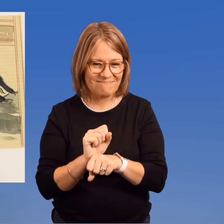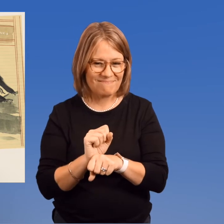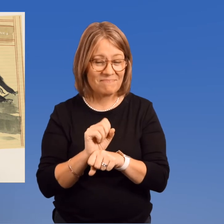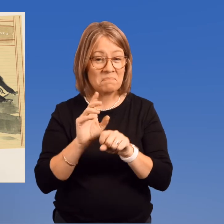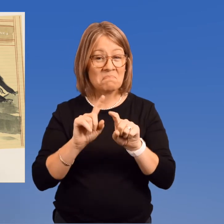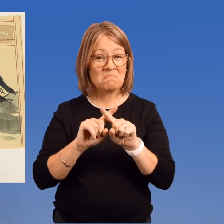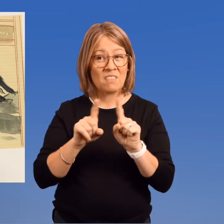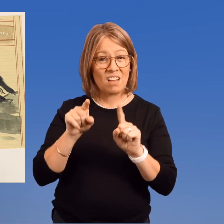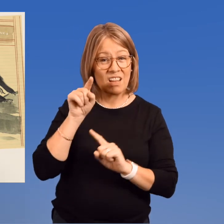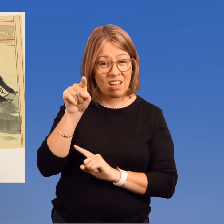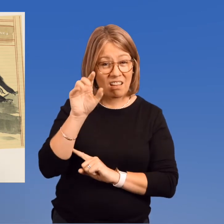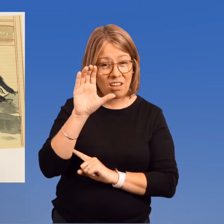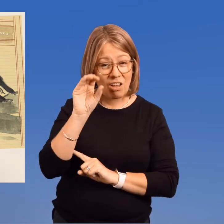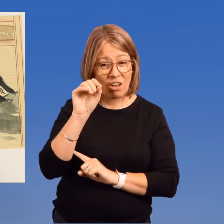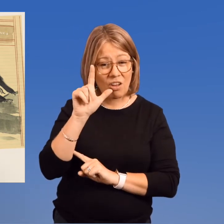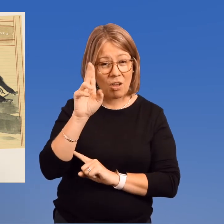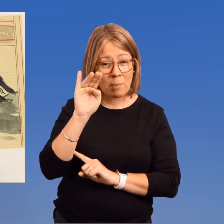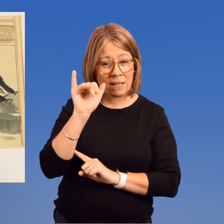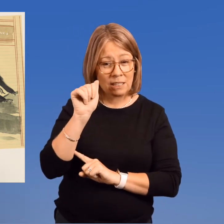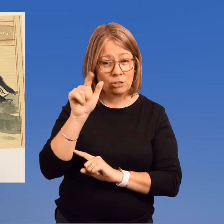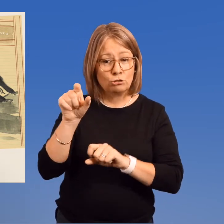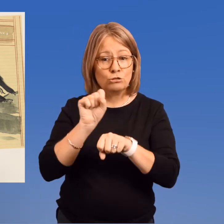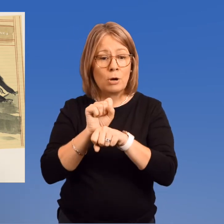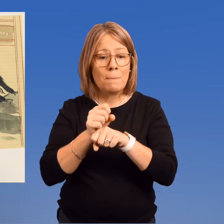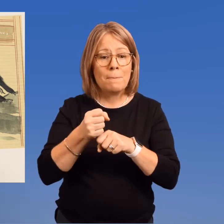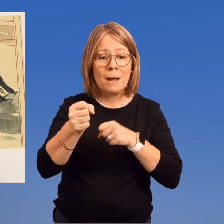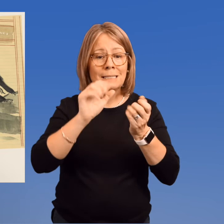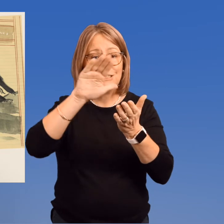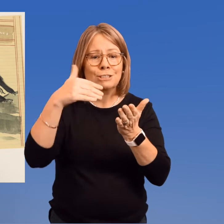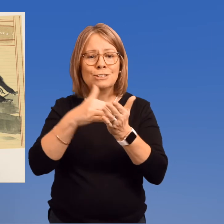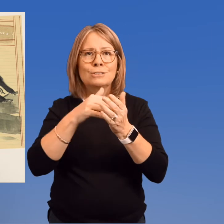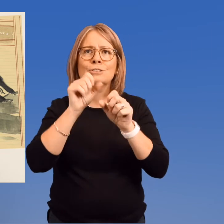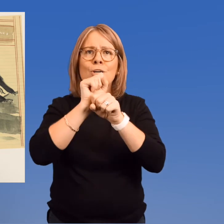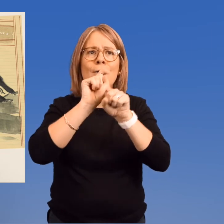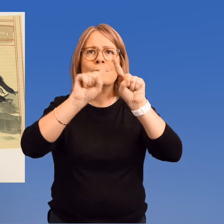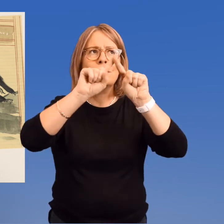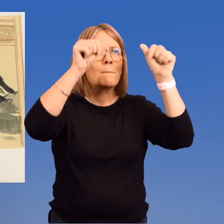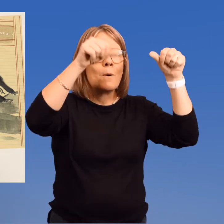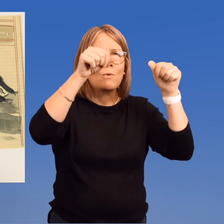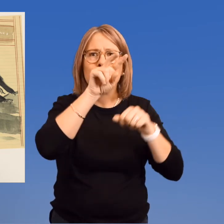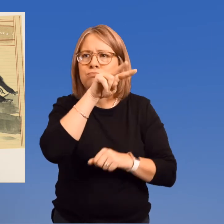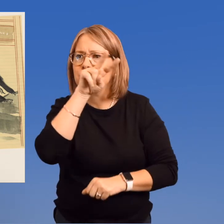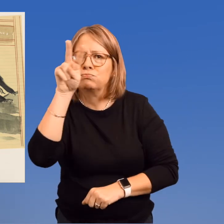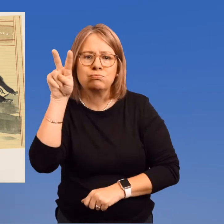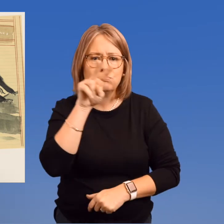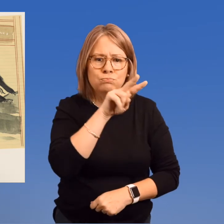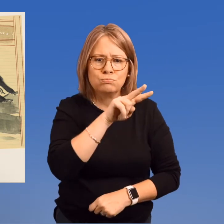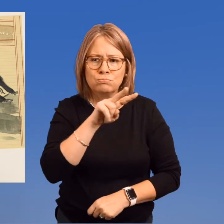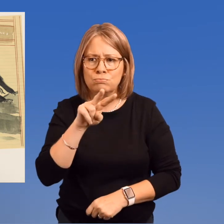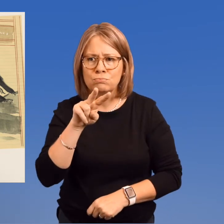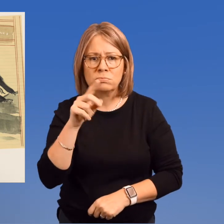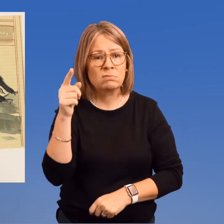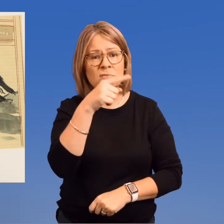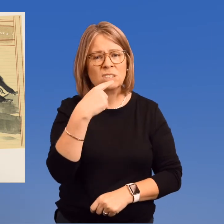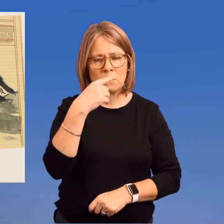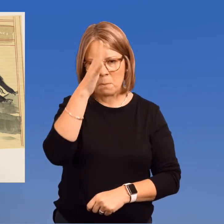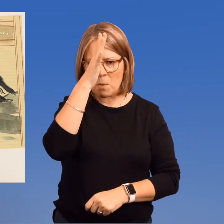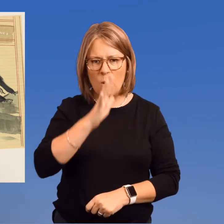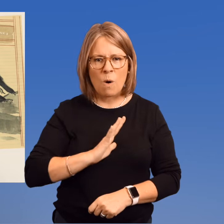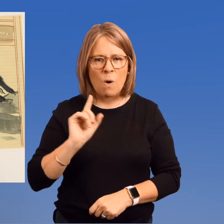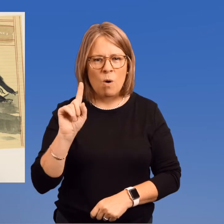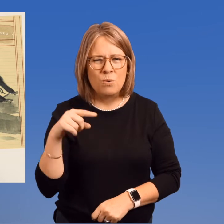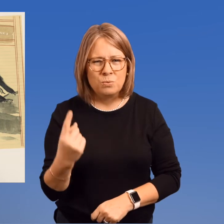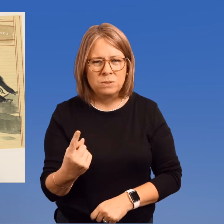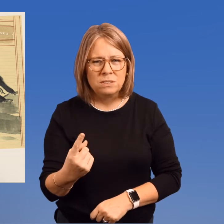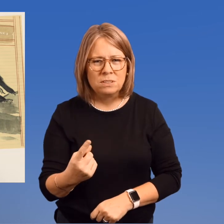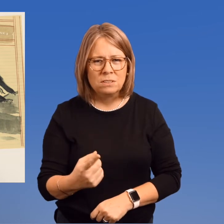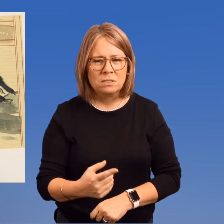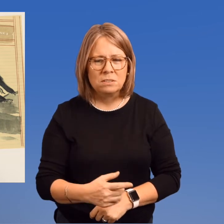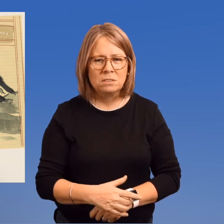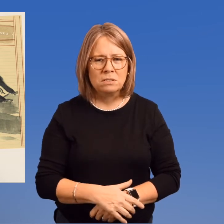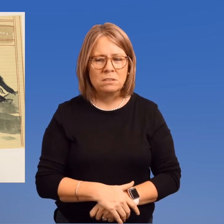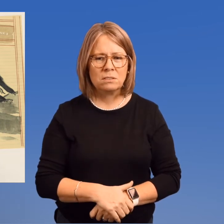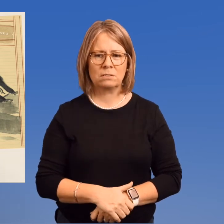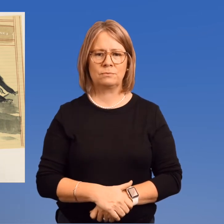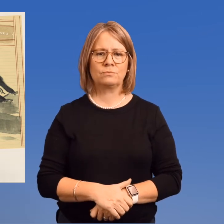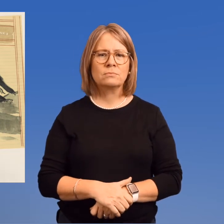But at Columbia's job placement center, most job postings said men only.